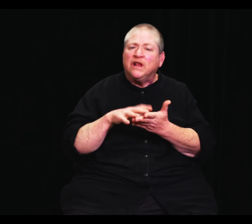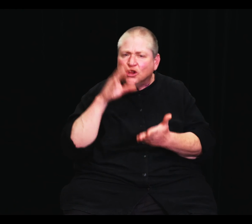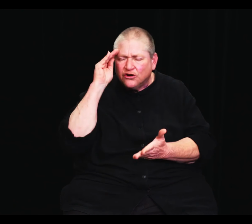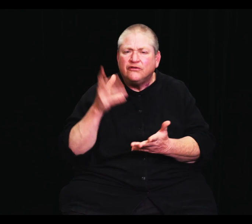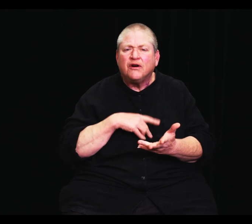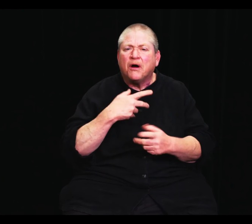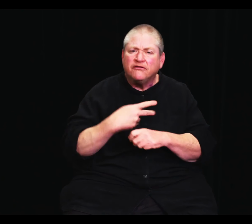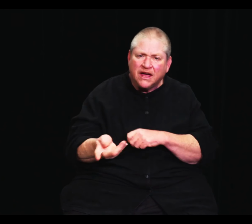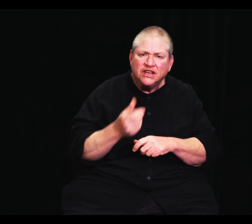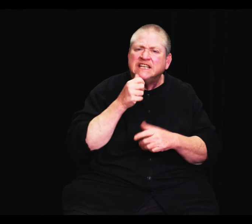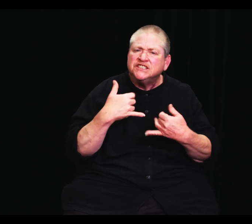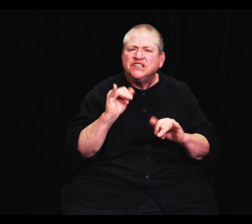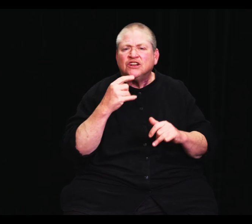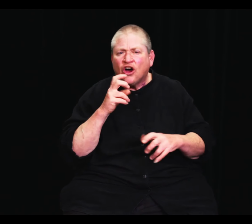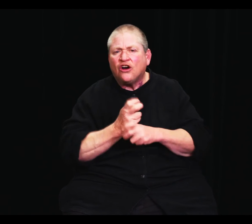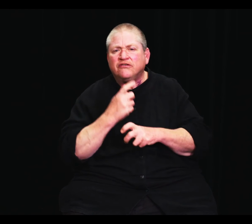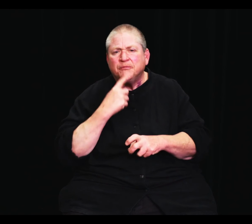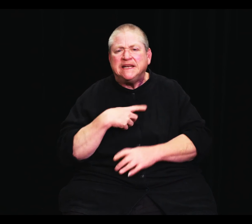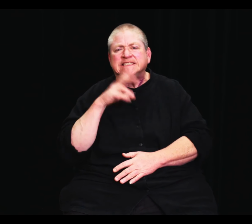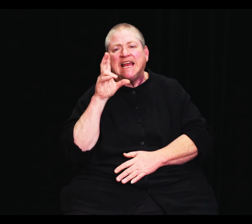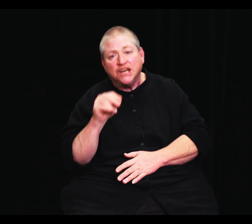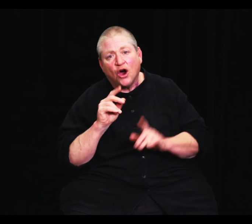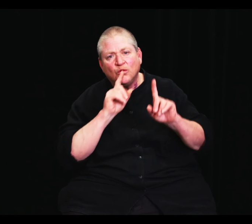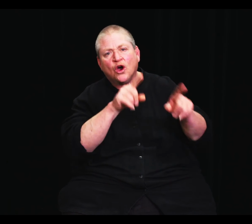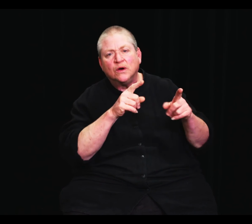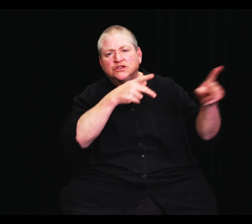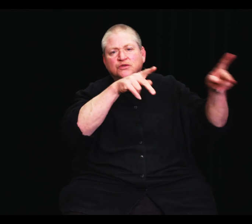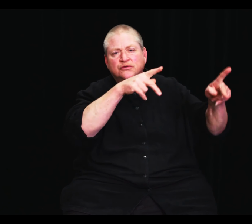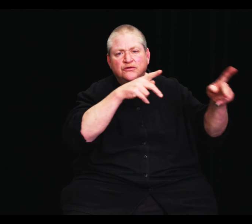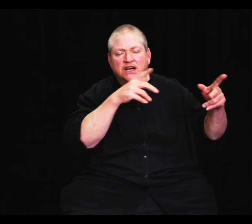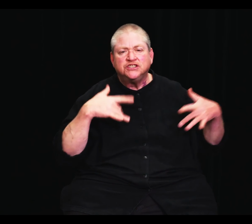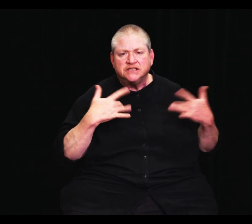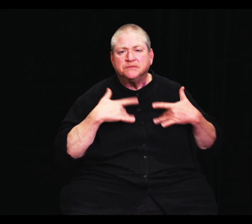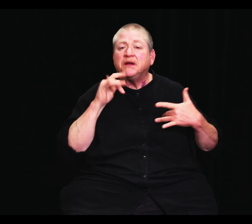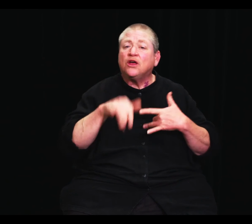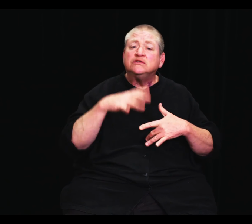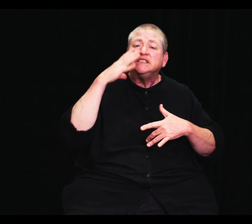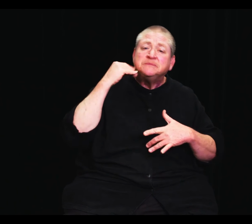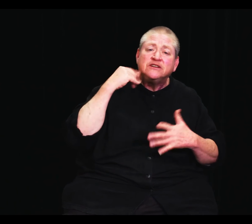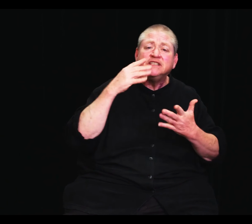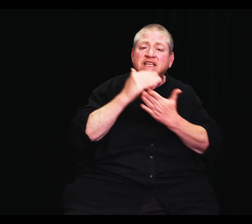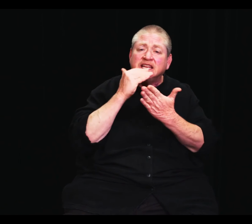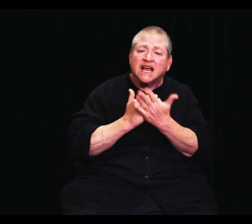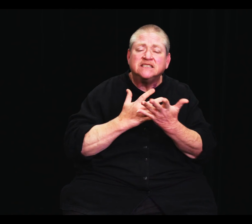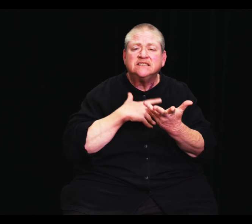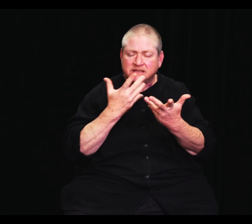I always had a hard time doing things ahead of time. We learn from our failures. It's still hard for me to say "no" to going to functions